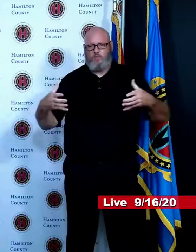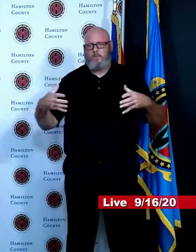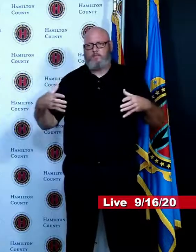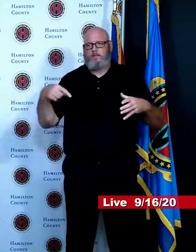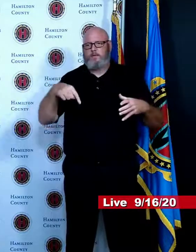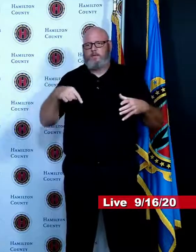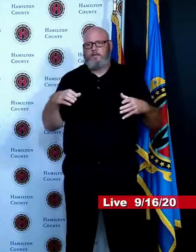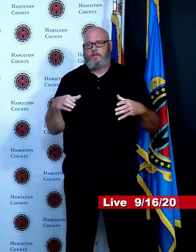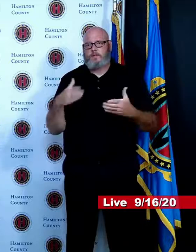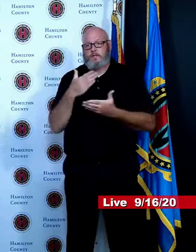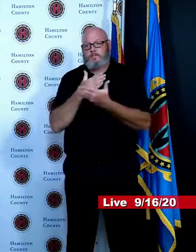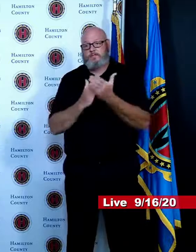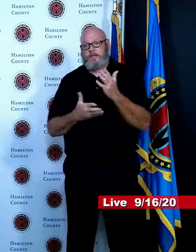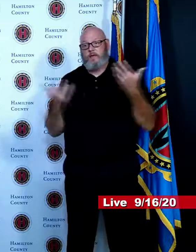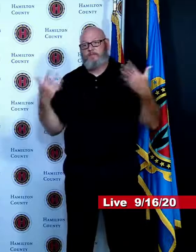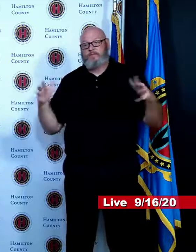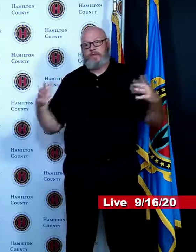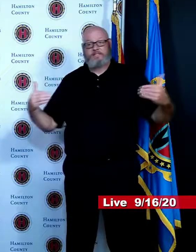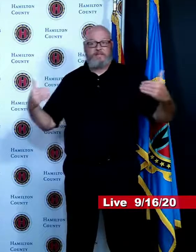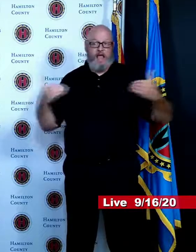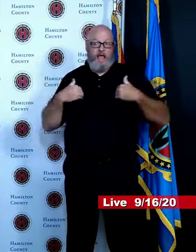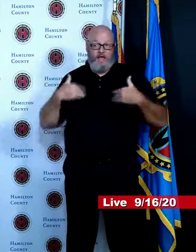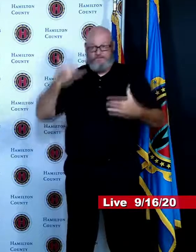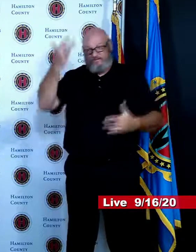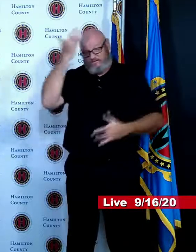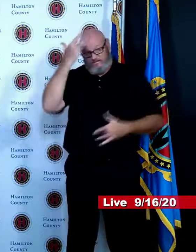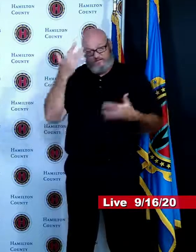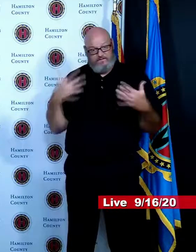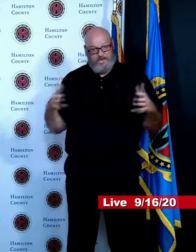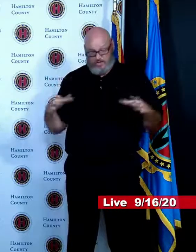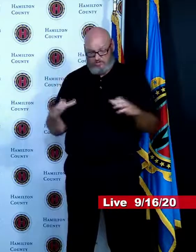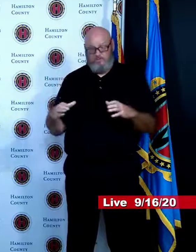or vaccination so that transmission ceases to occur